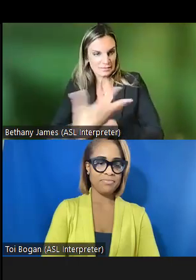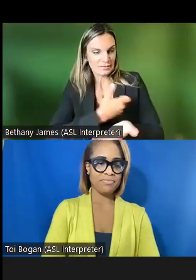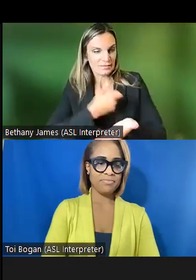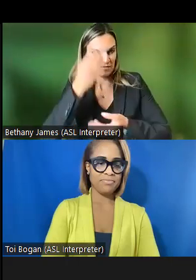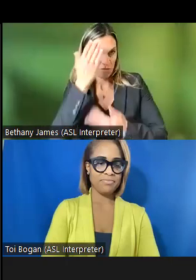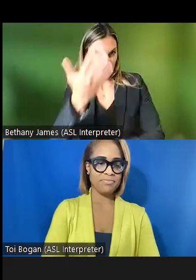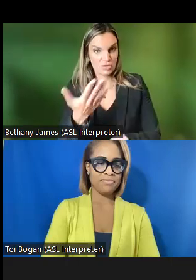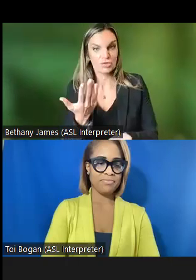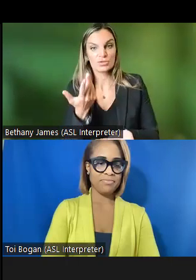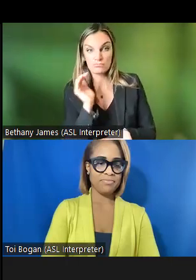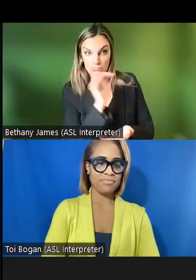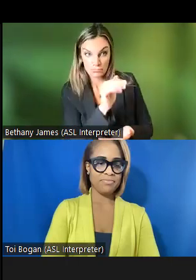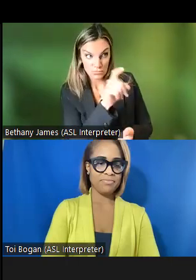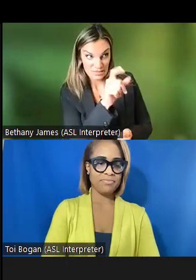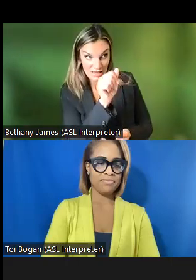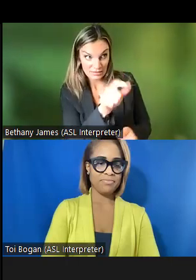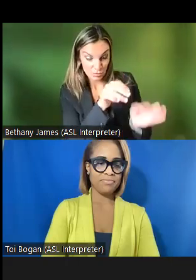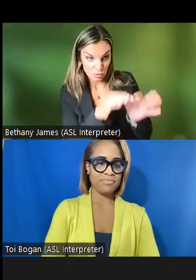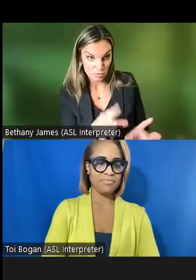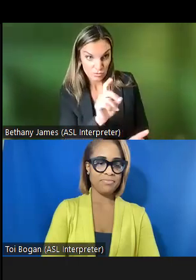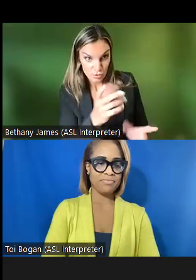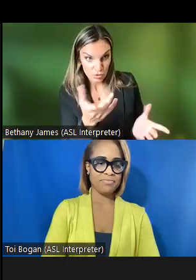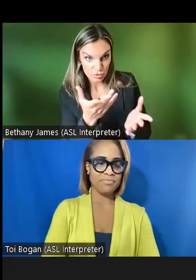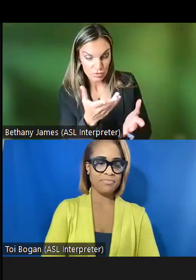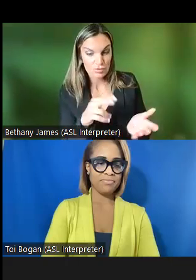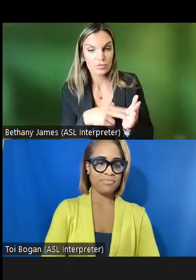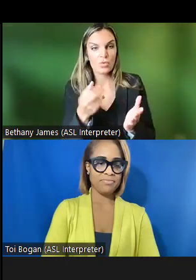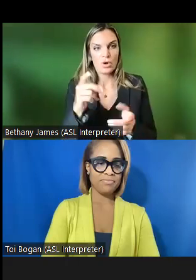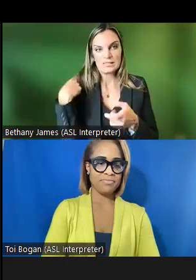Do they need American Sign Language? Do they need sign language in Spanish or another language?